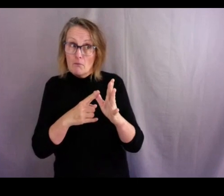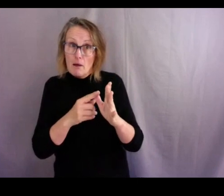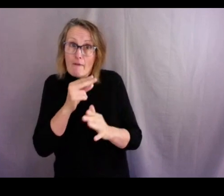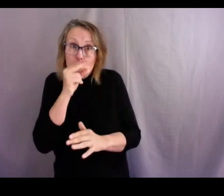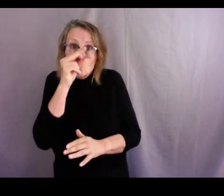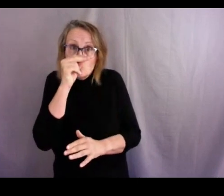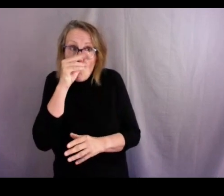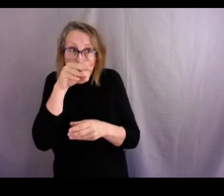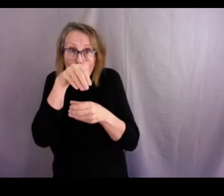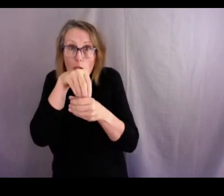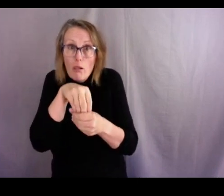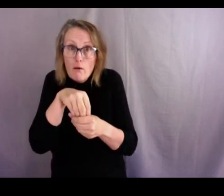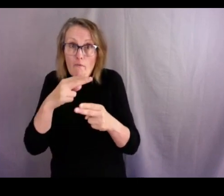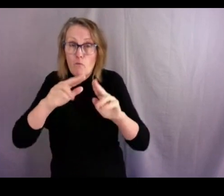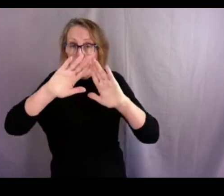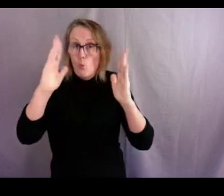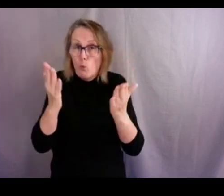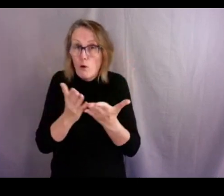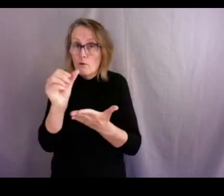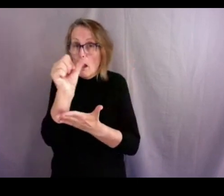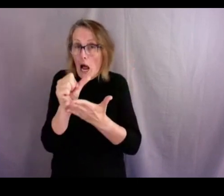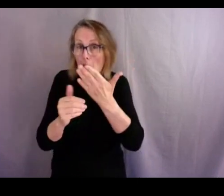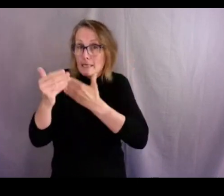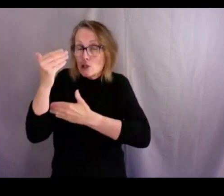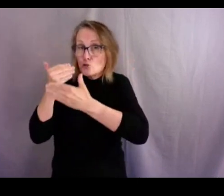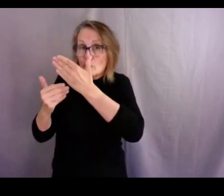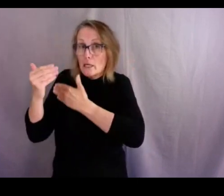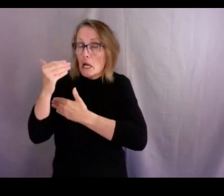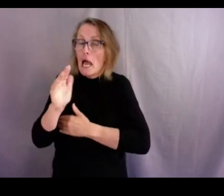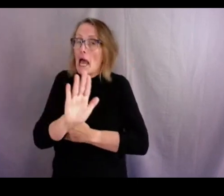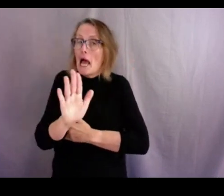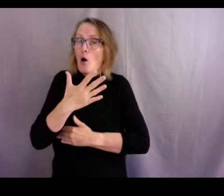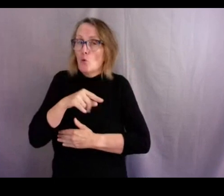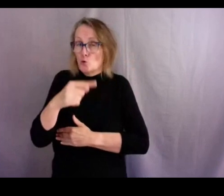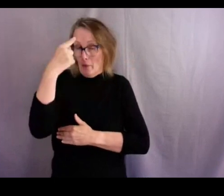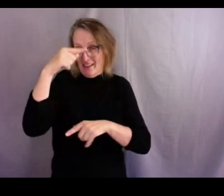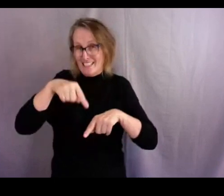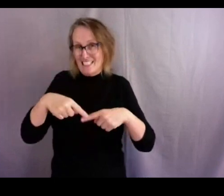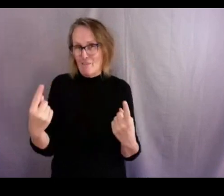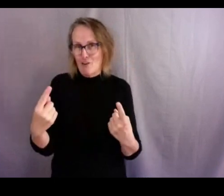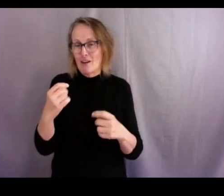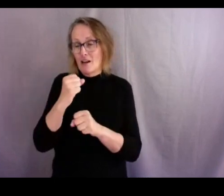I want to suggest we think about it the other way. Gauguin played a small but important part